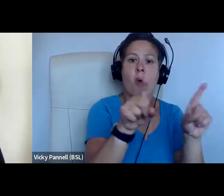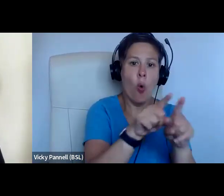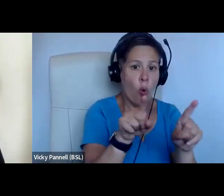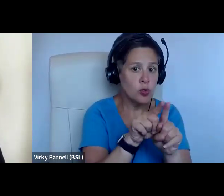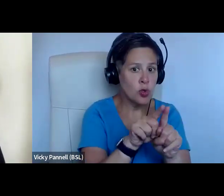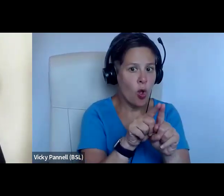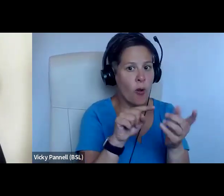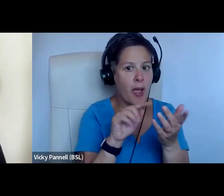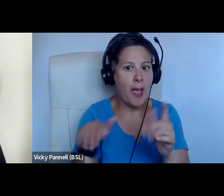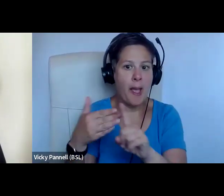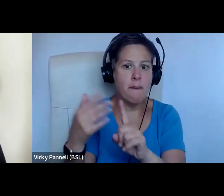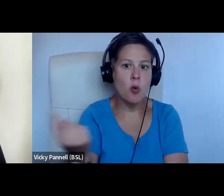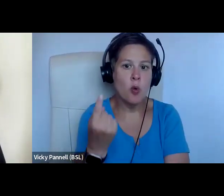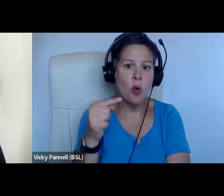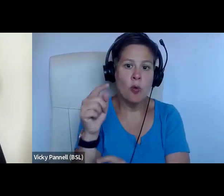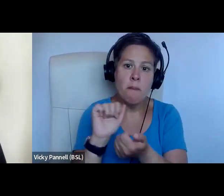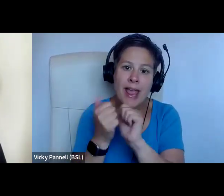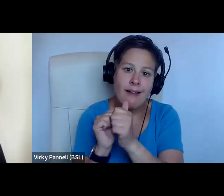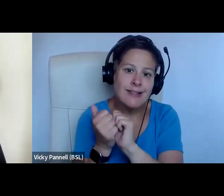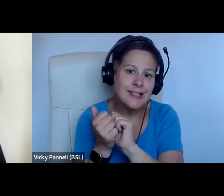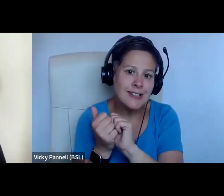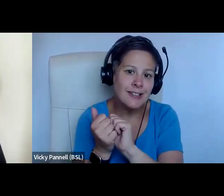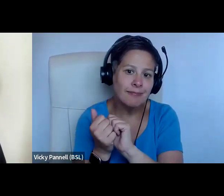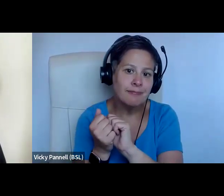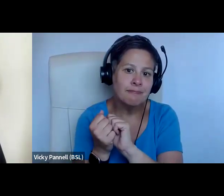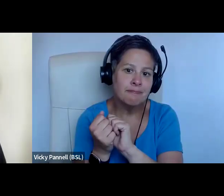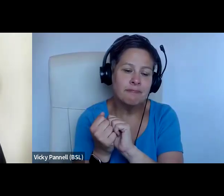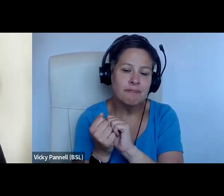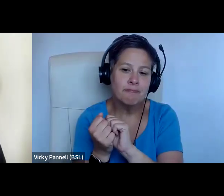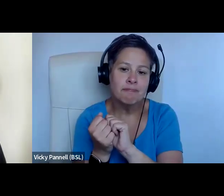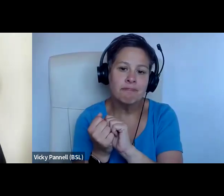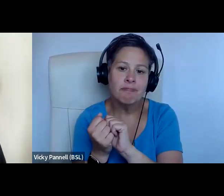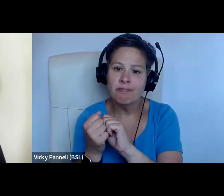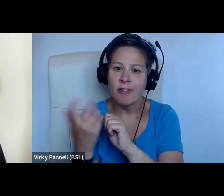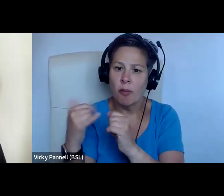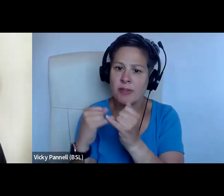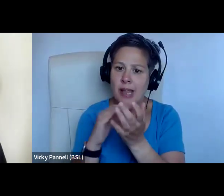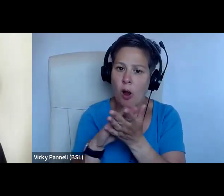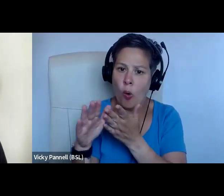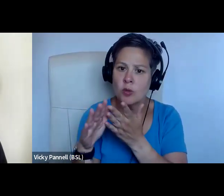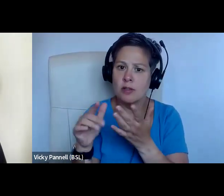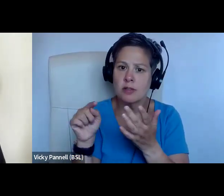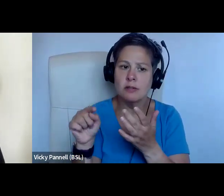feeling like they're part of a movement to push for those ideas. And so